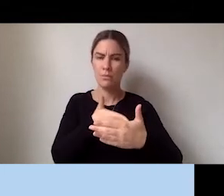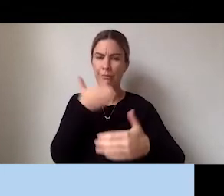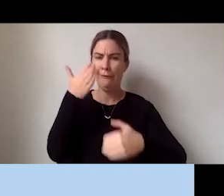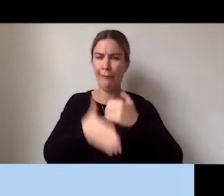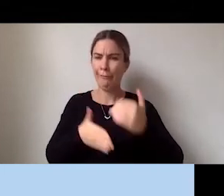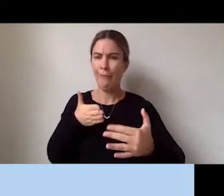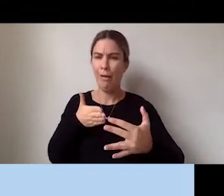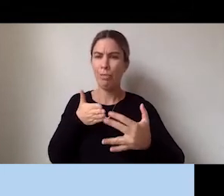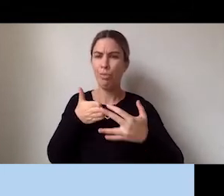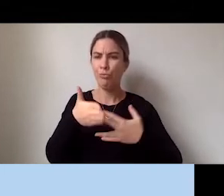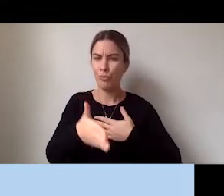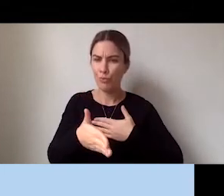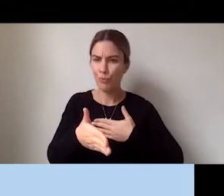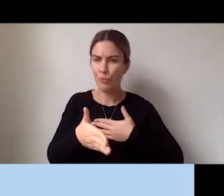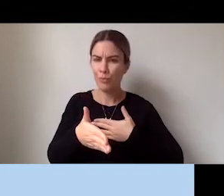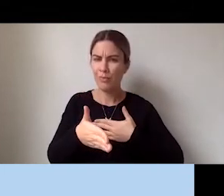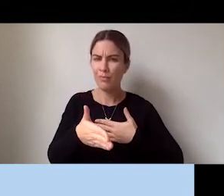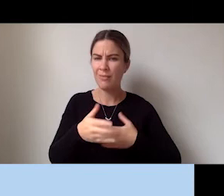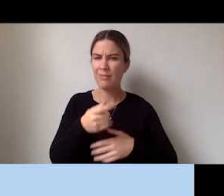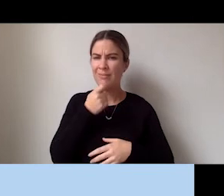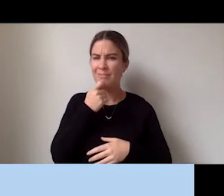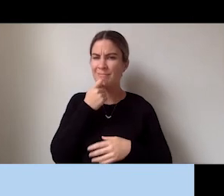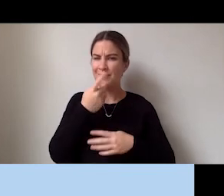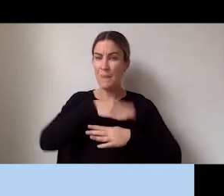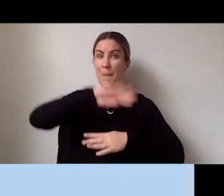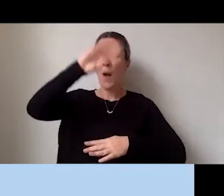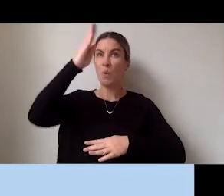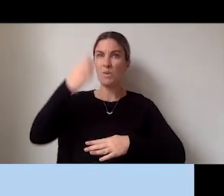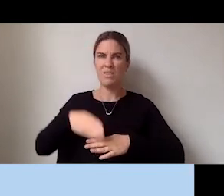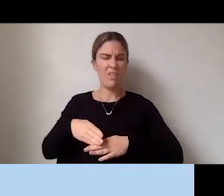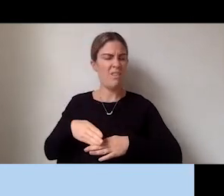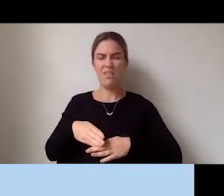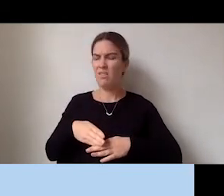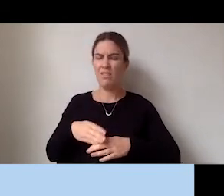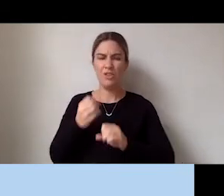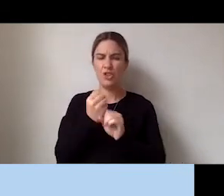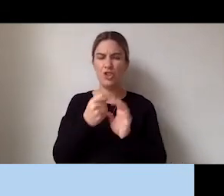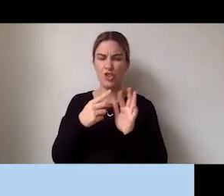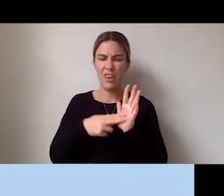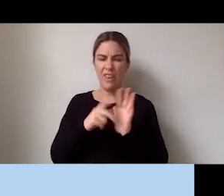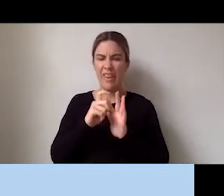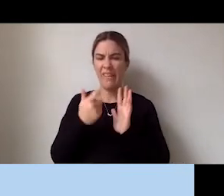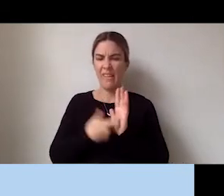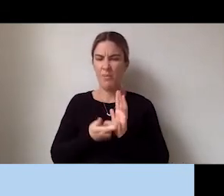inequality and gendered bull shit and power struggles, and in some